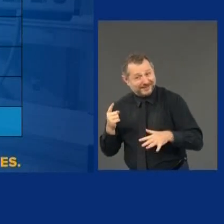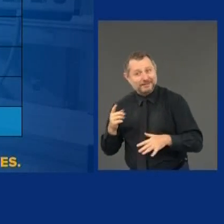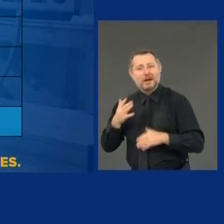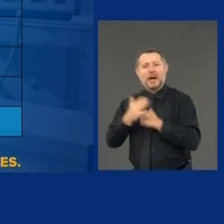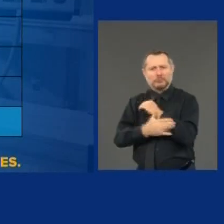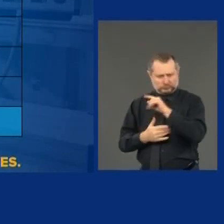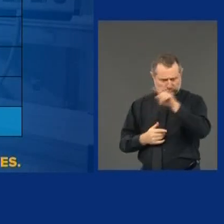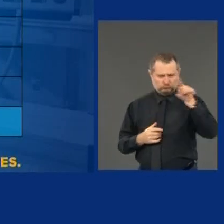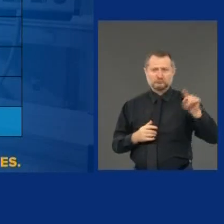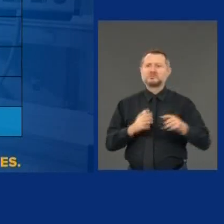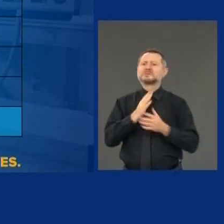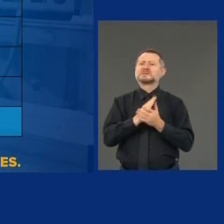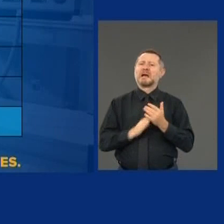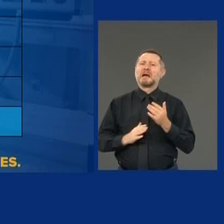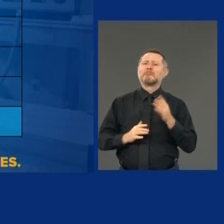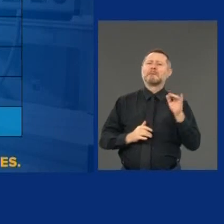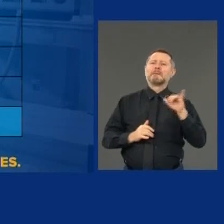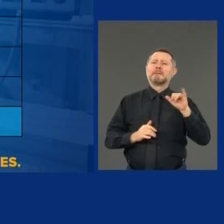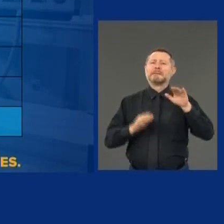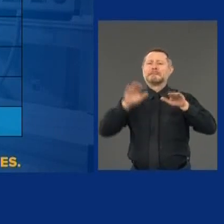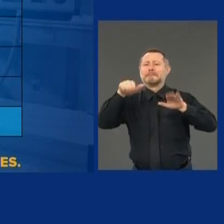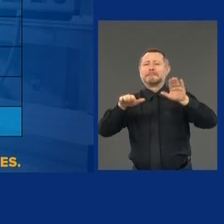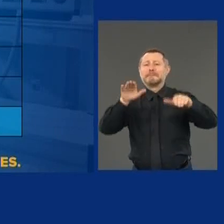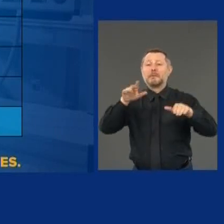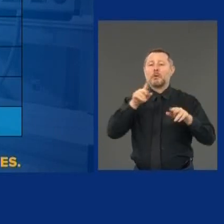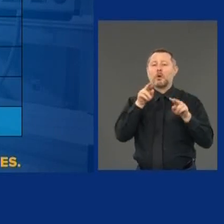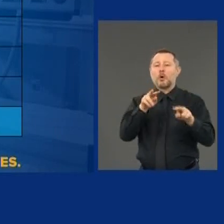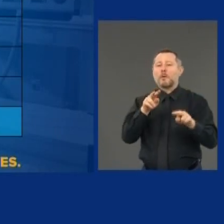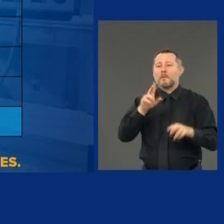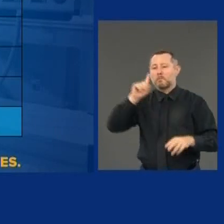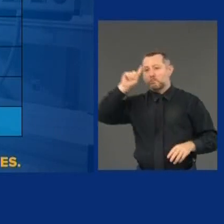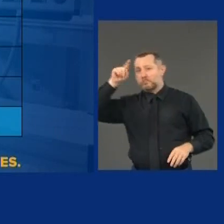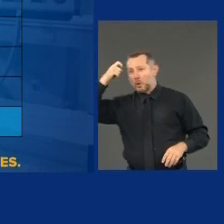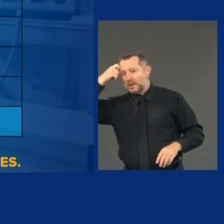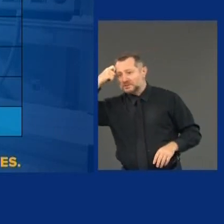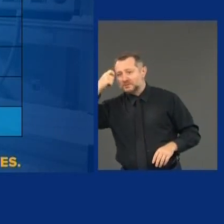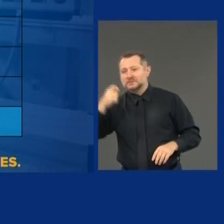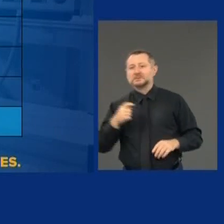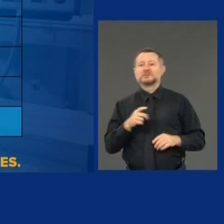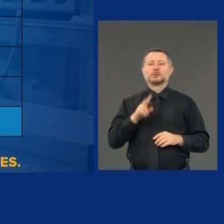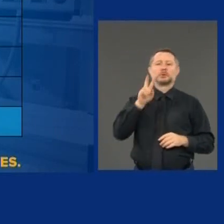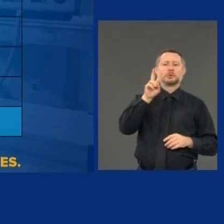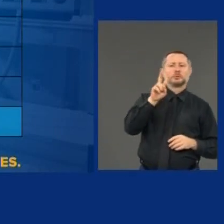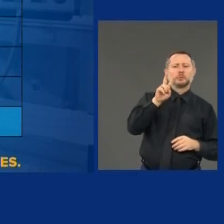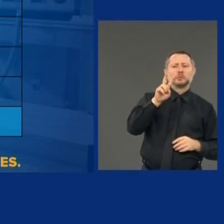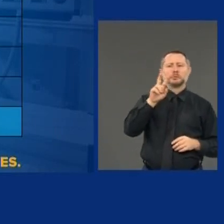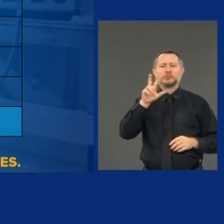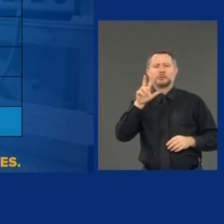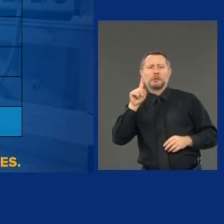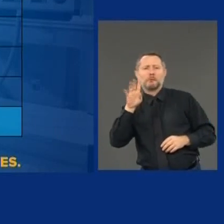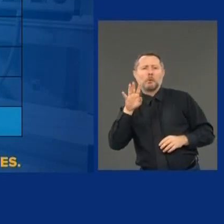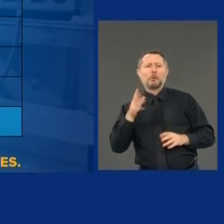REOPENED THAT WE'RE WATCHING CLOSELY, YOU SEE THE DEVIATION AMONG THE COUNTIES, BUT THEN YOU